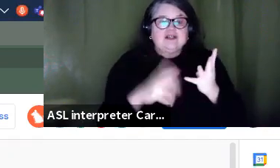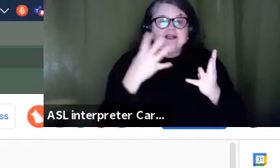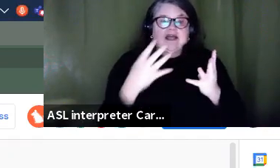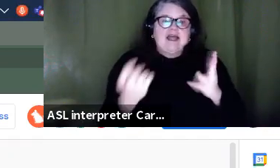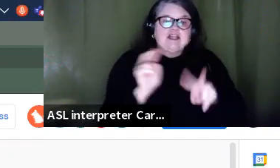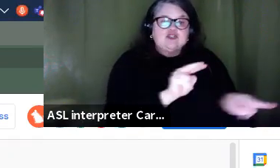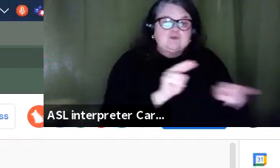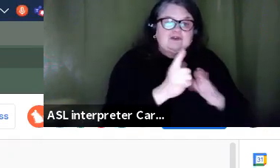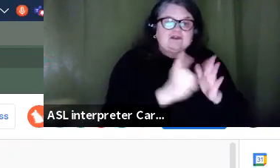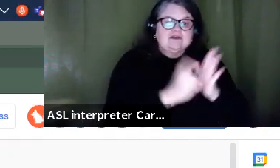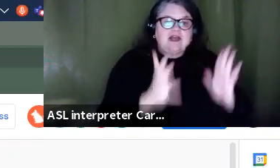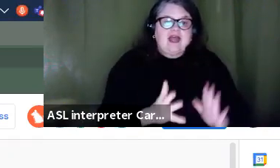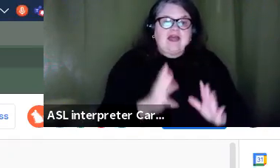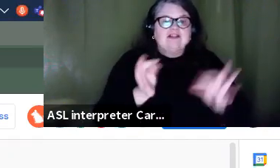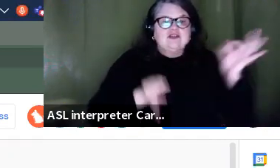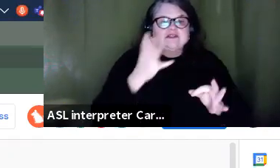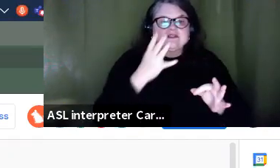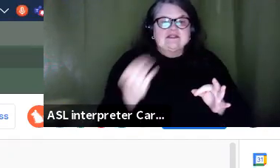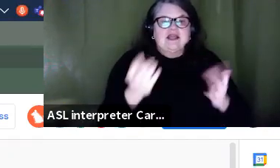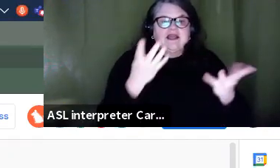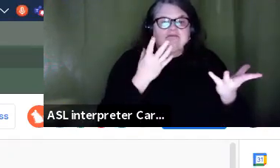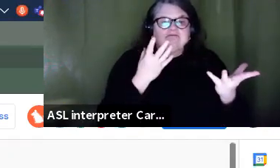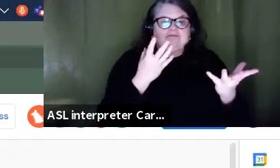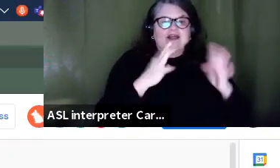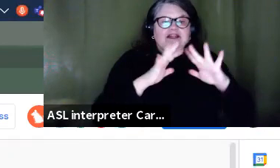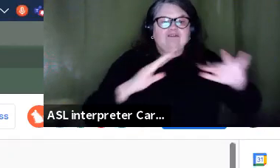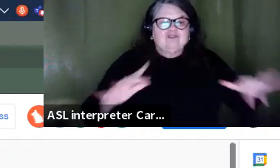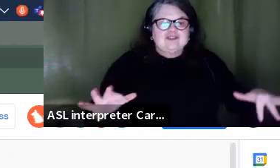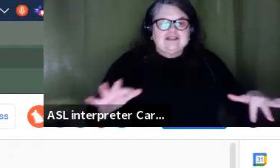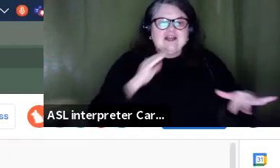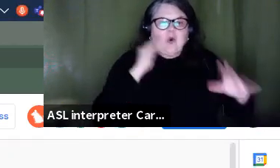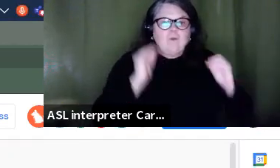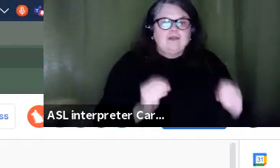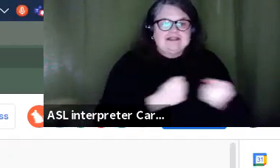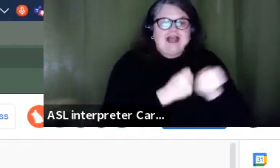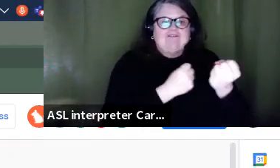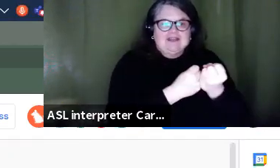center San Francisco and I'm the legal Director of The rights and education project and supervising immigration